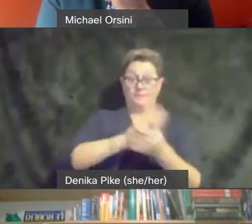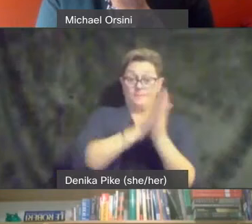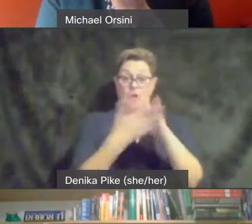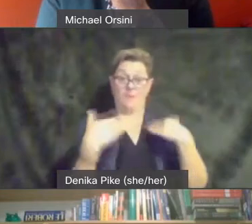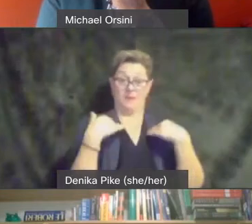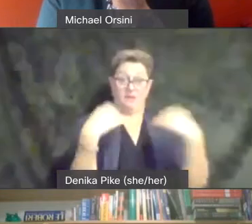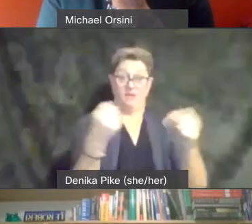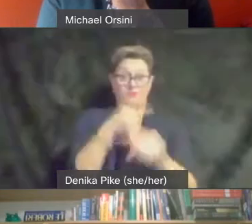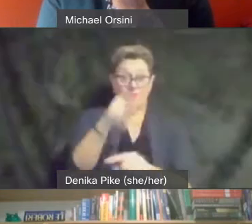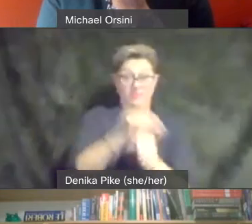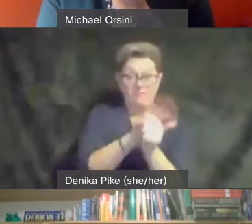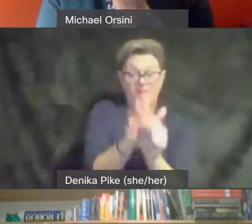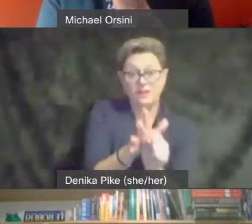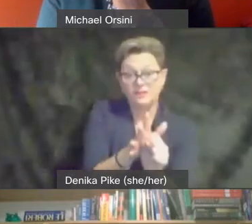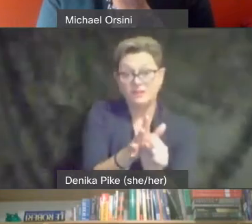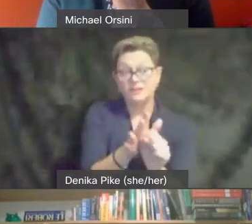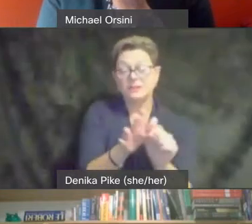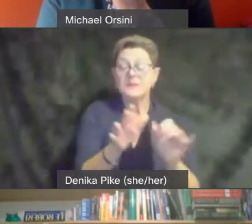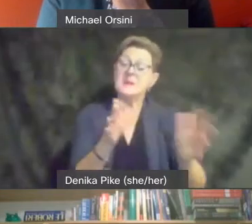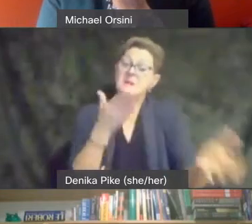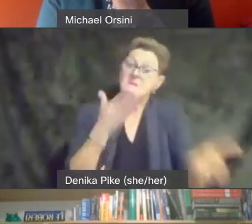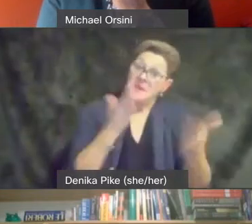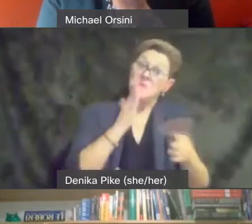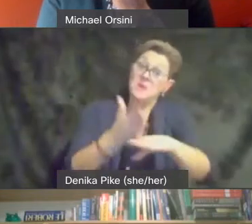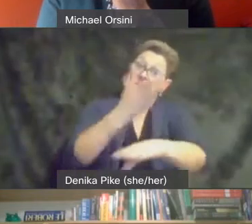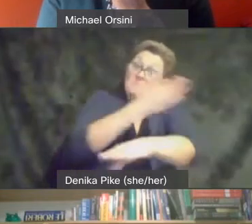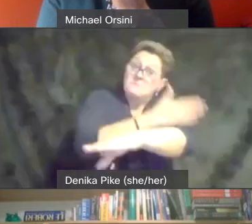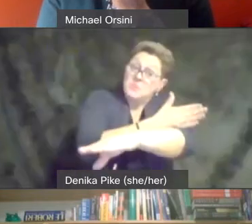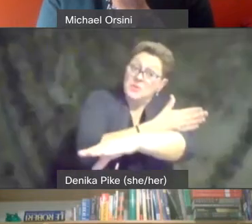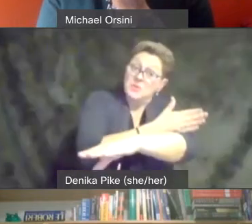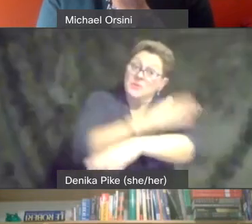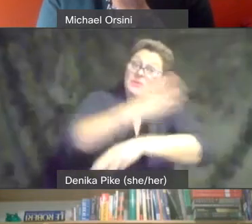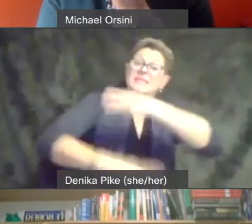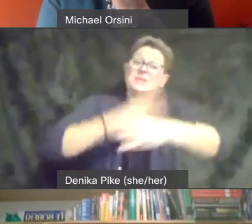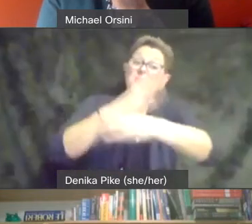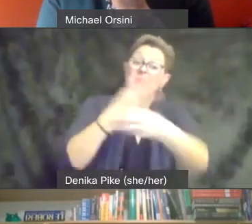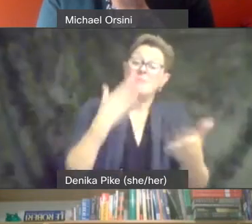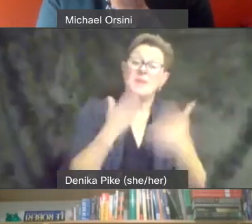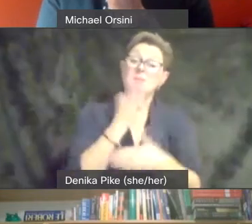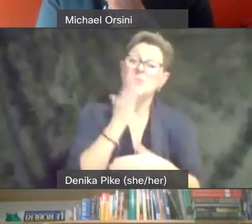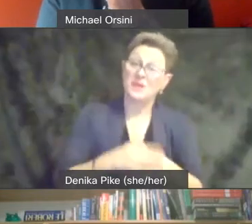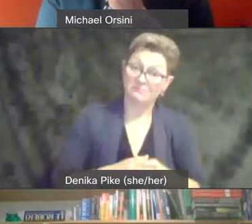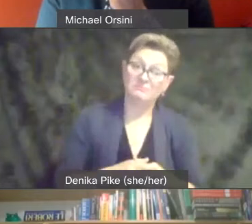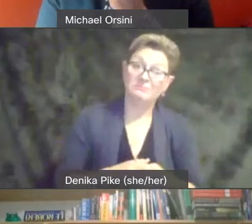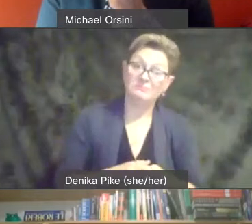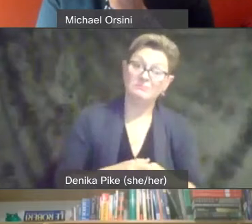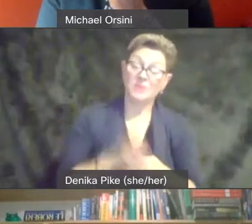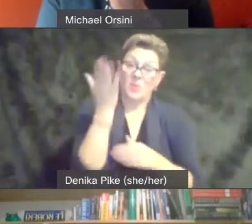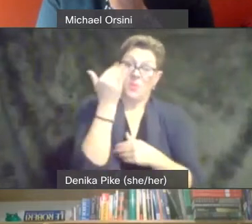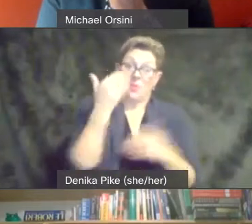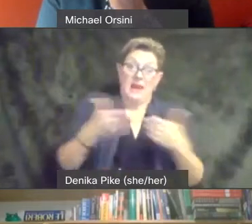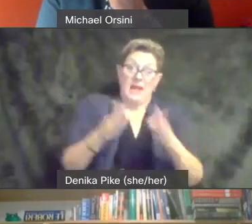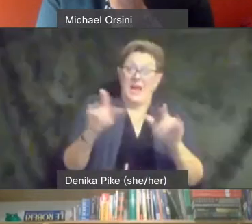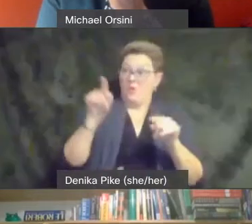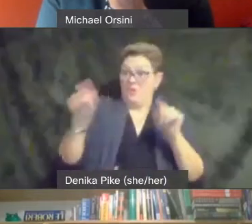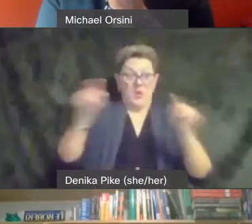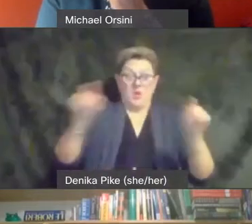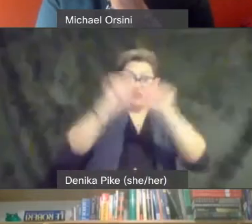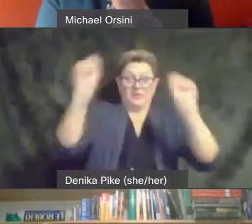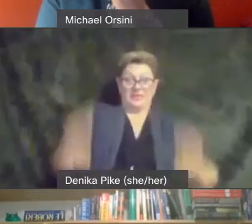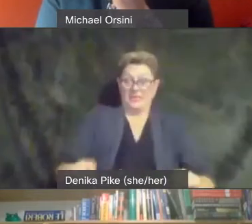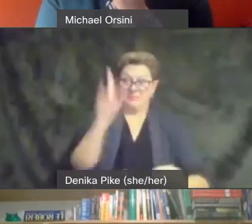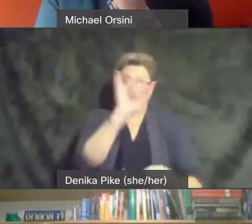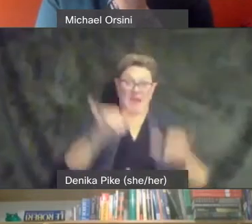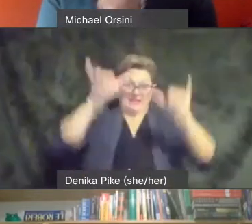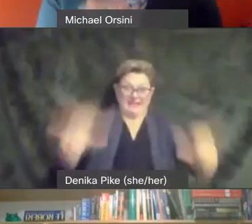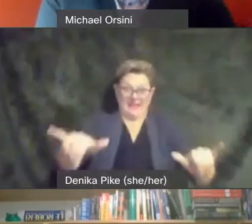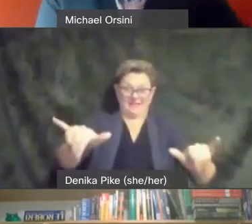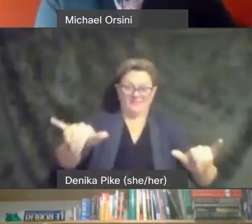Doesn't just send us back to the status quo, but makes things better. We really have to dig into why we've allowed things to become those kinds of systems as they are. So, a quick now, because I could talk about it forever and a half.